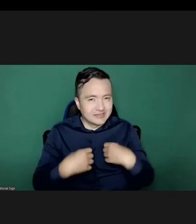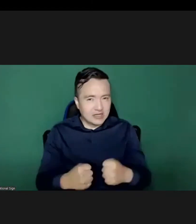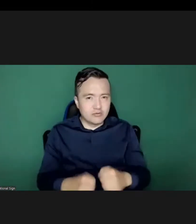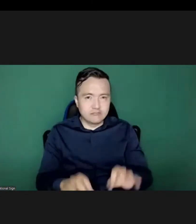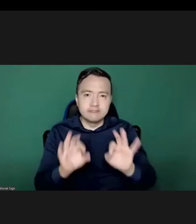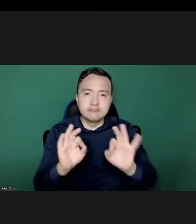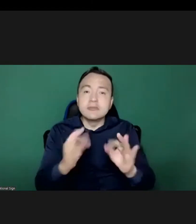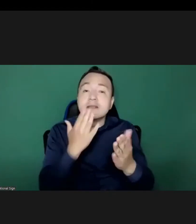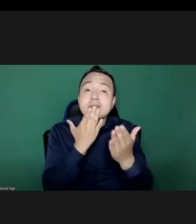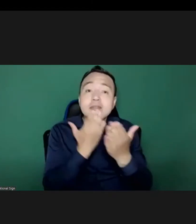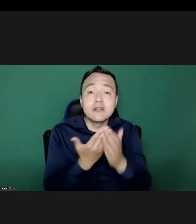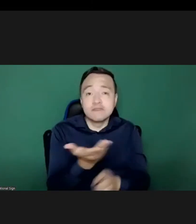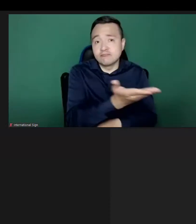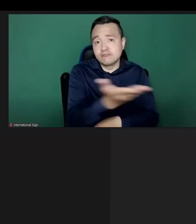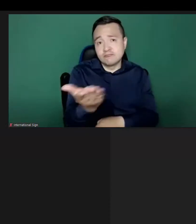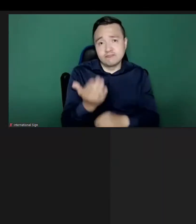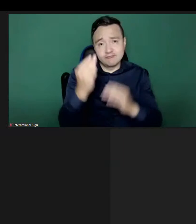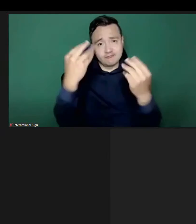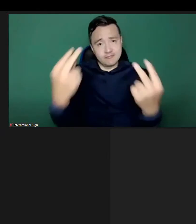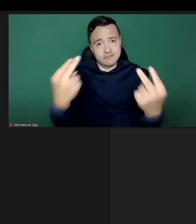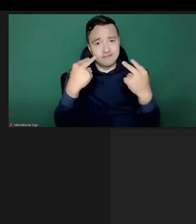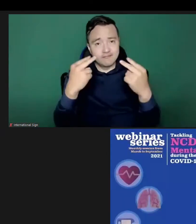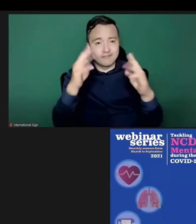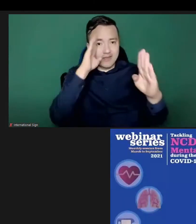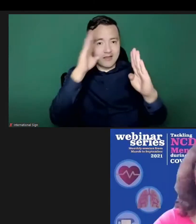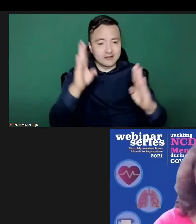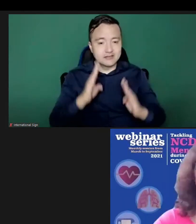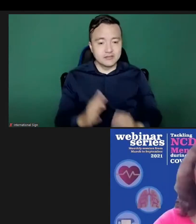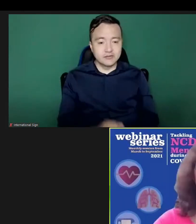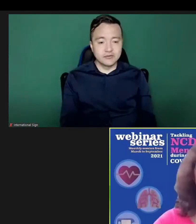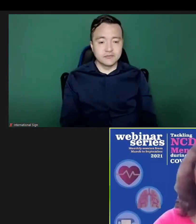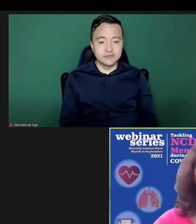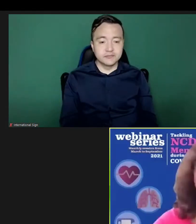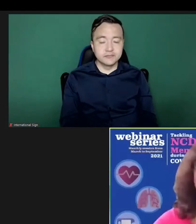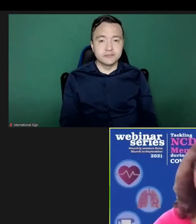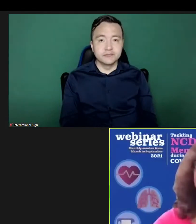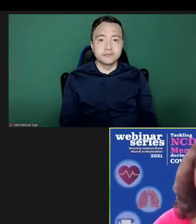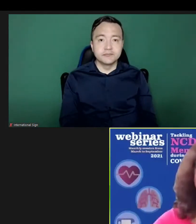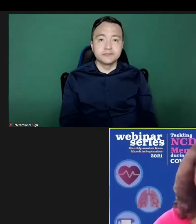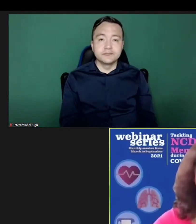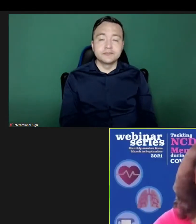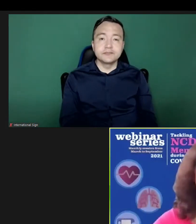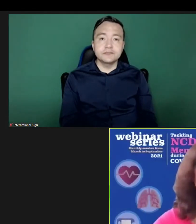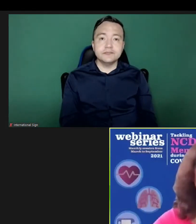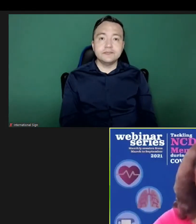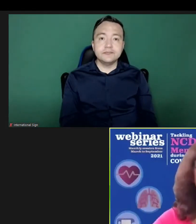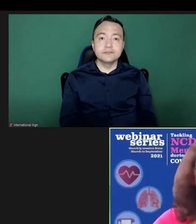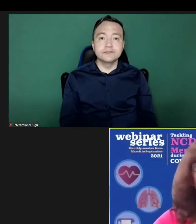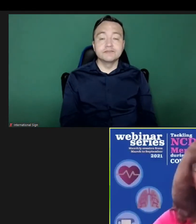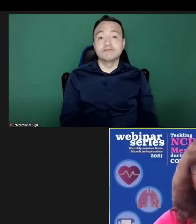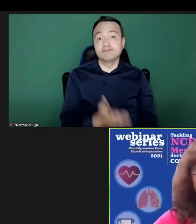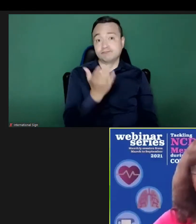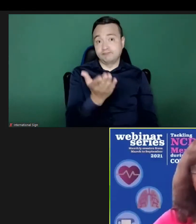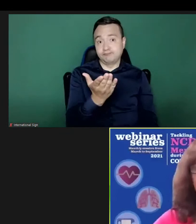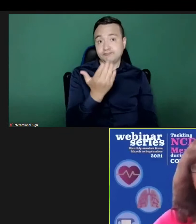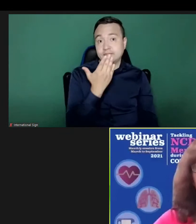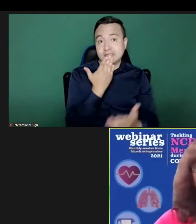Thank you very much, Dr. Hennis, for that very comprehensive summary